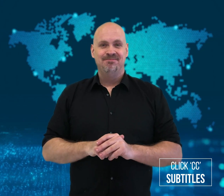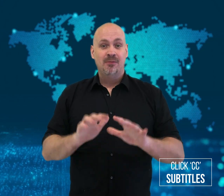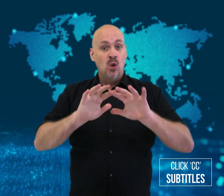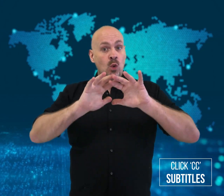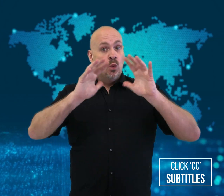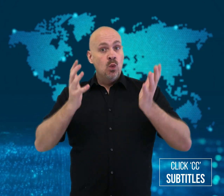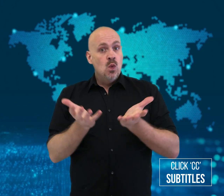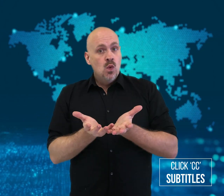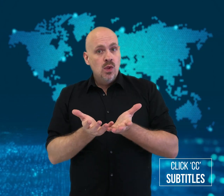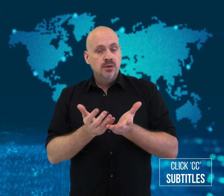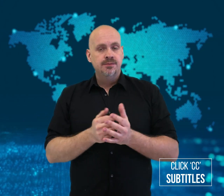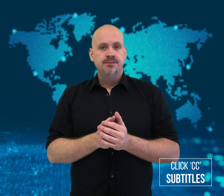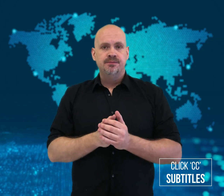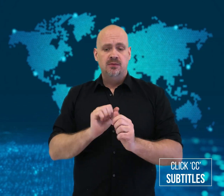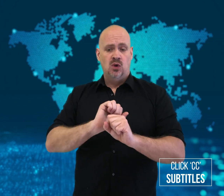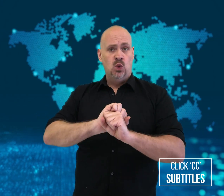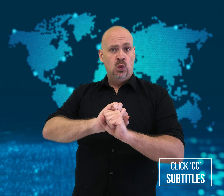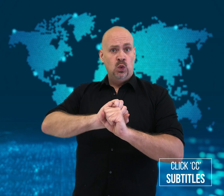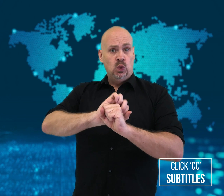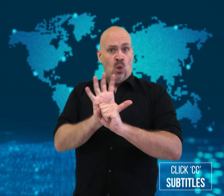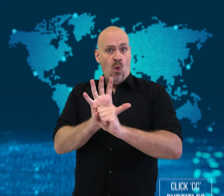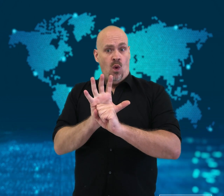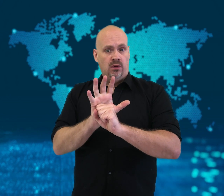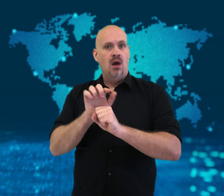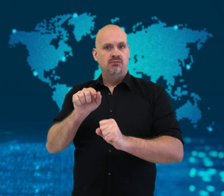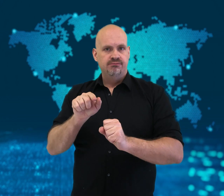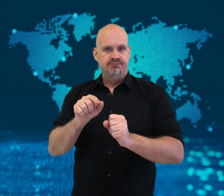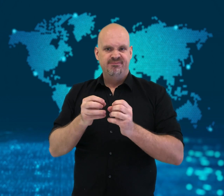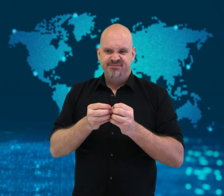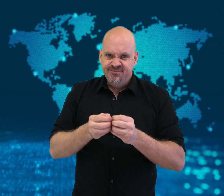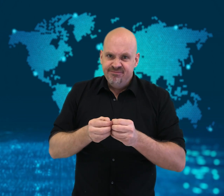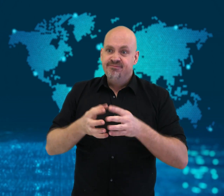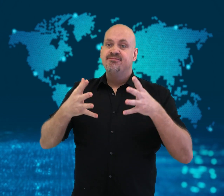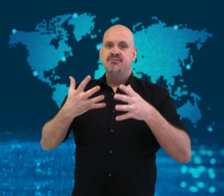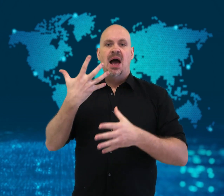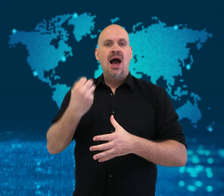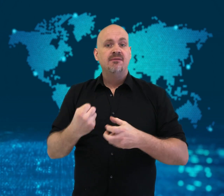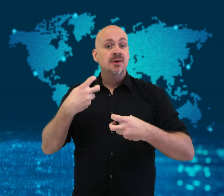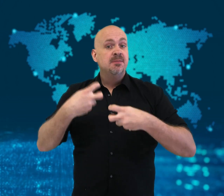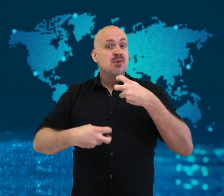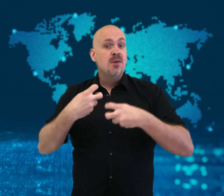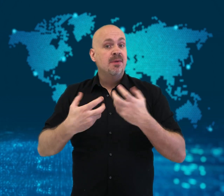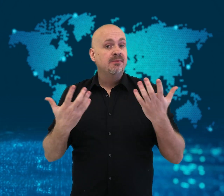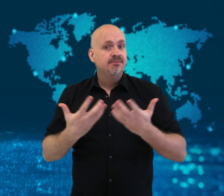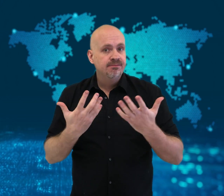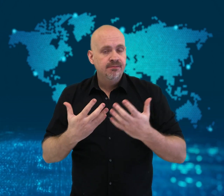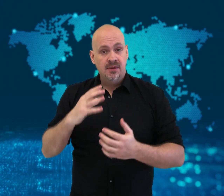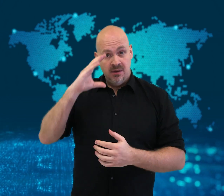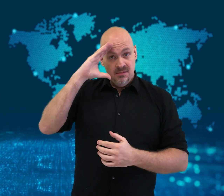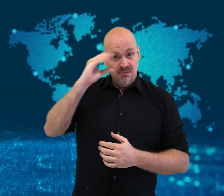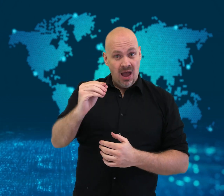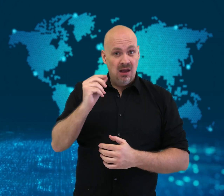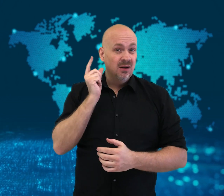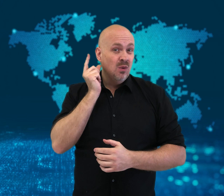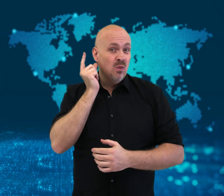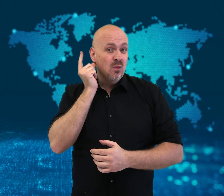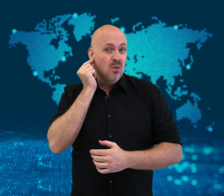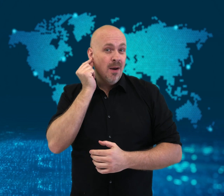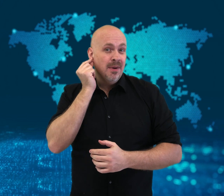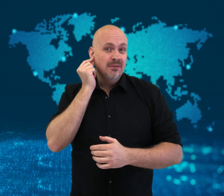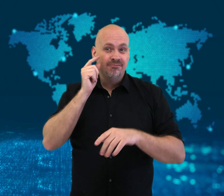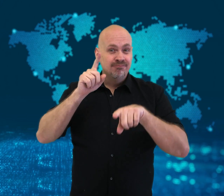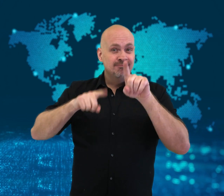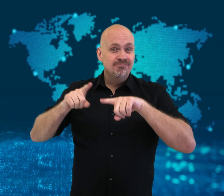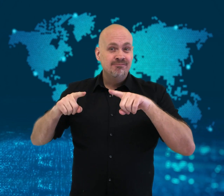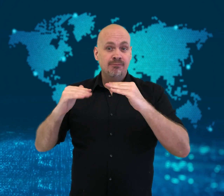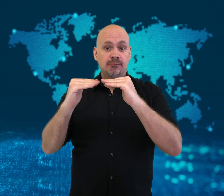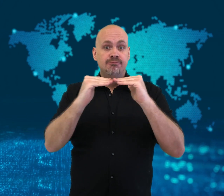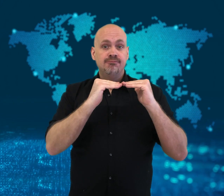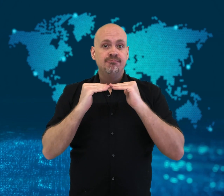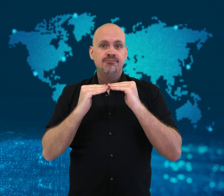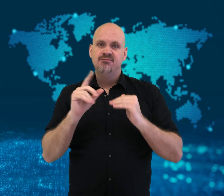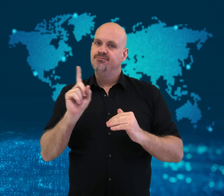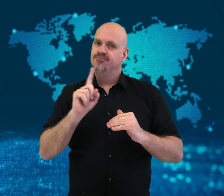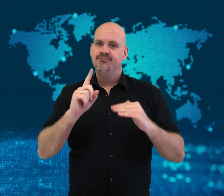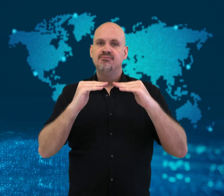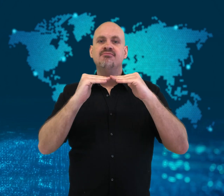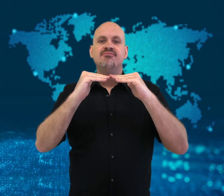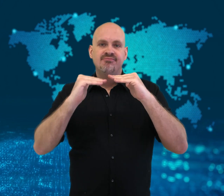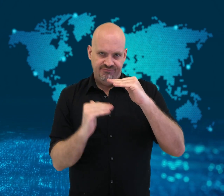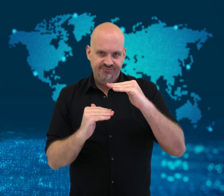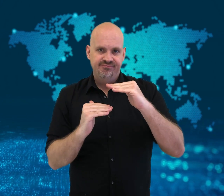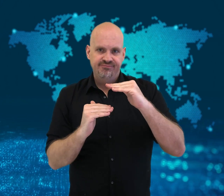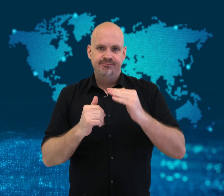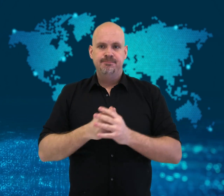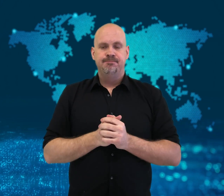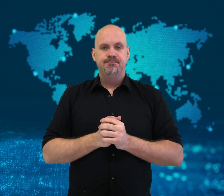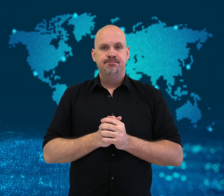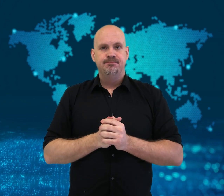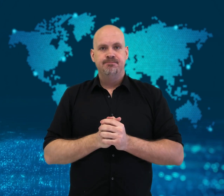COVID-19 worsens gender issues.